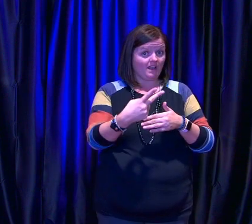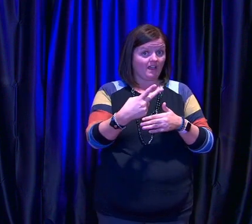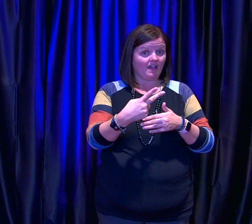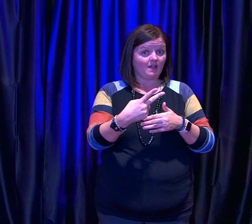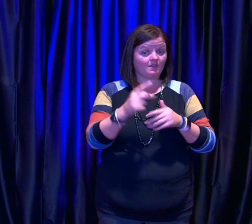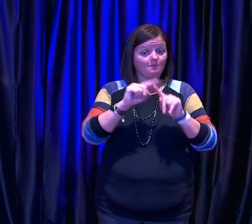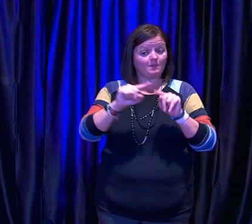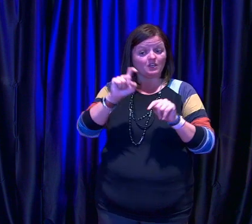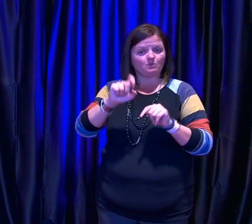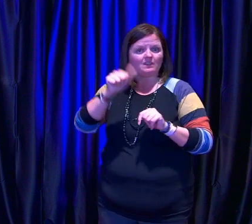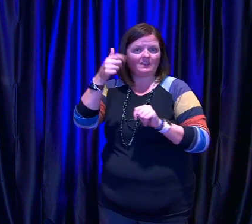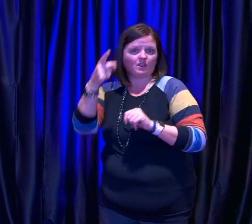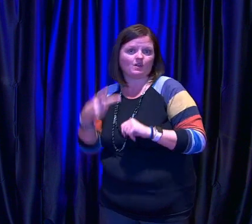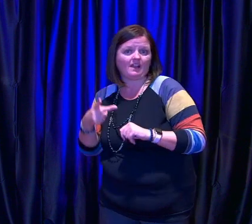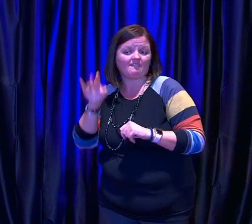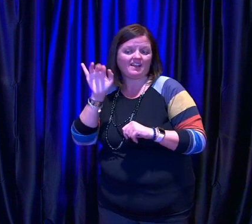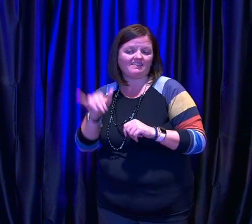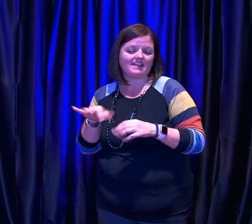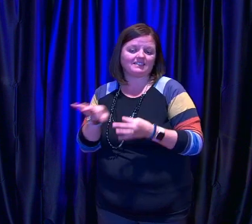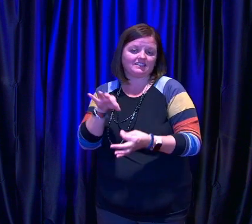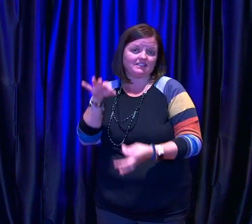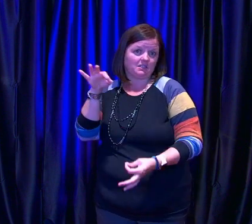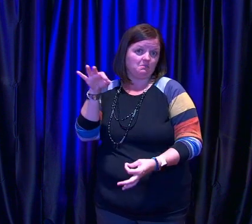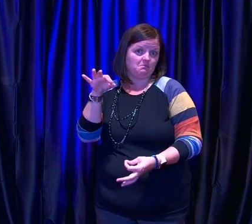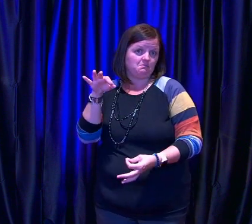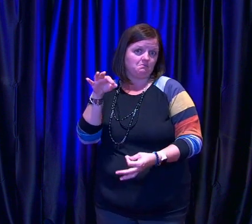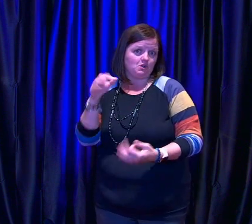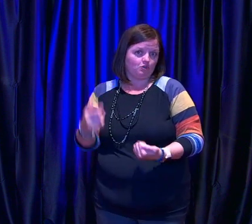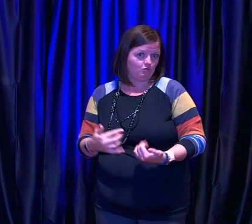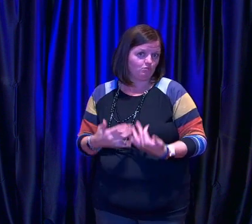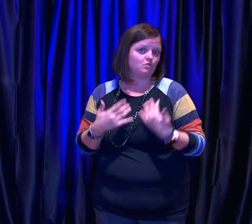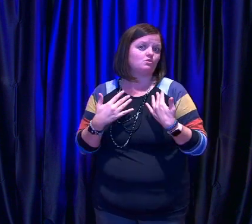the other half and that is the spiritual renewal and i